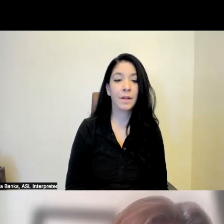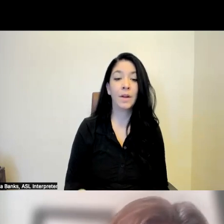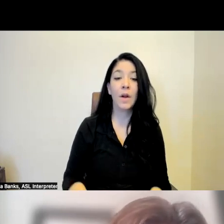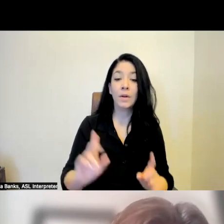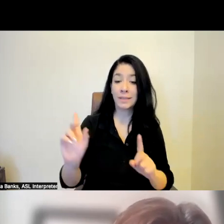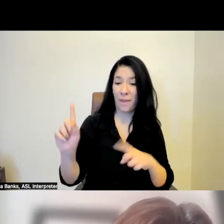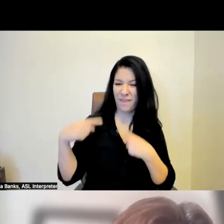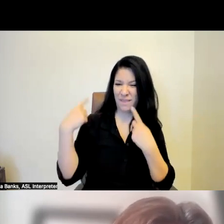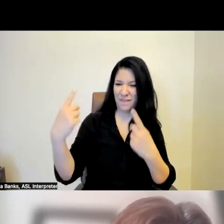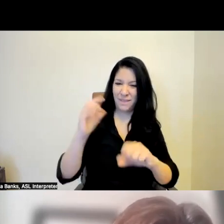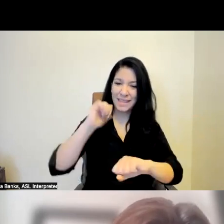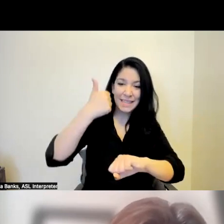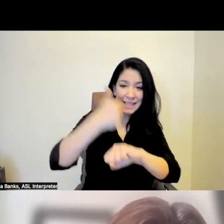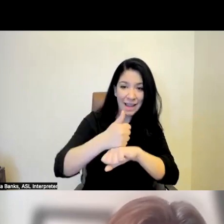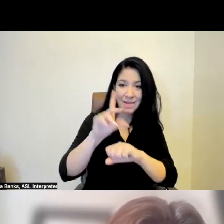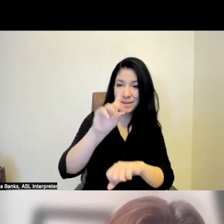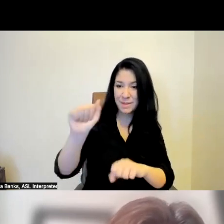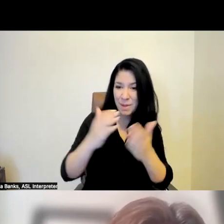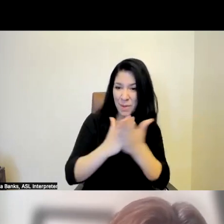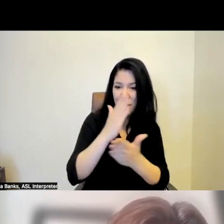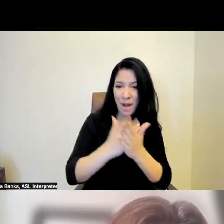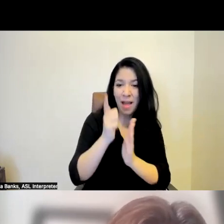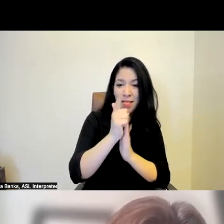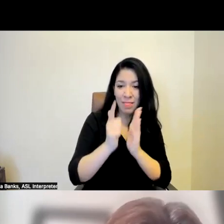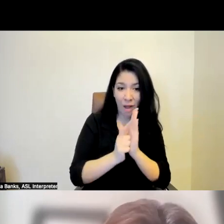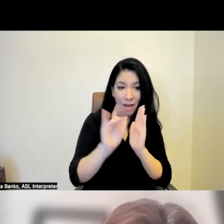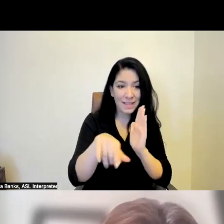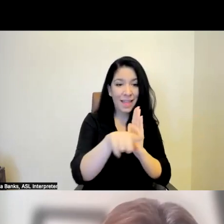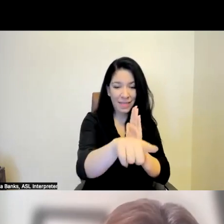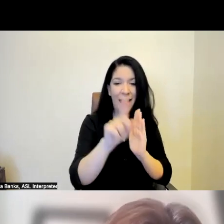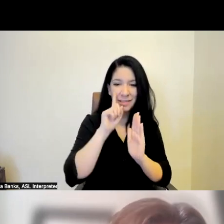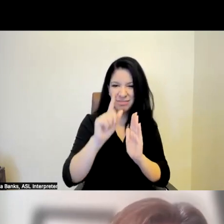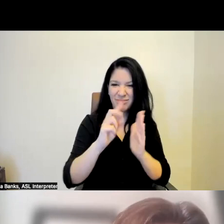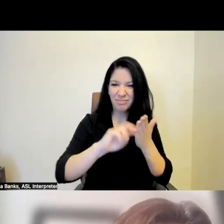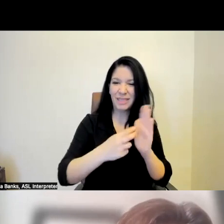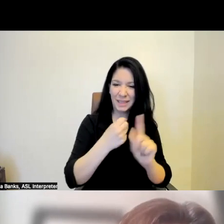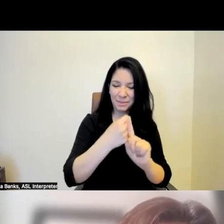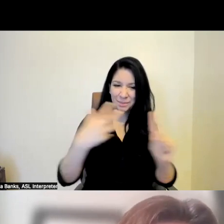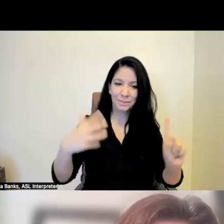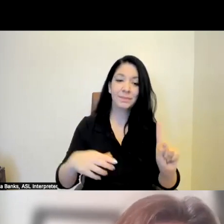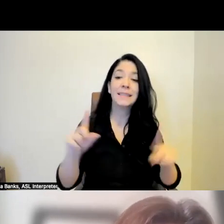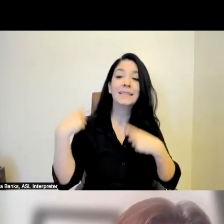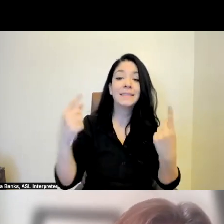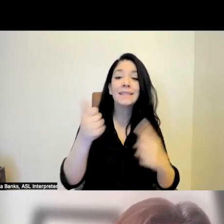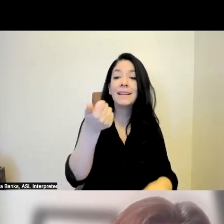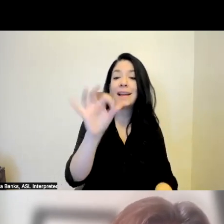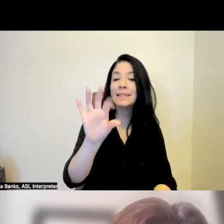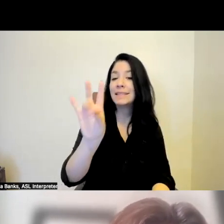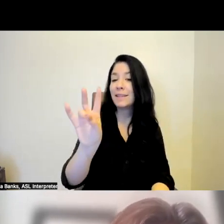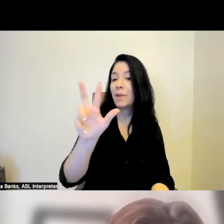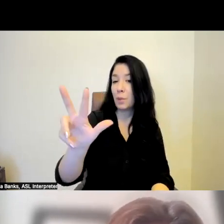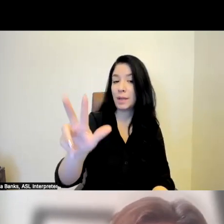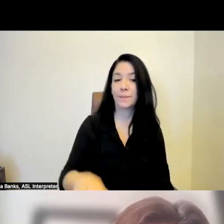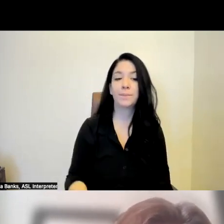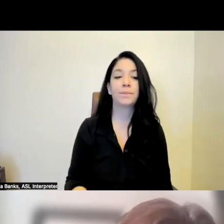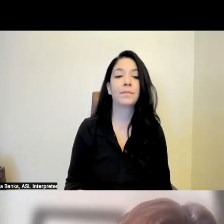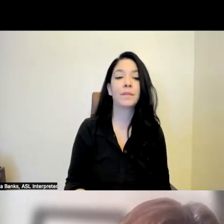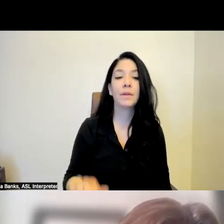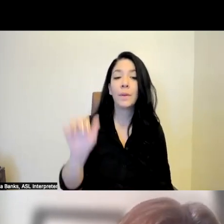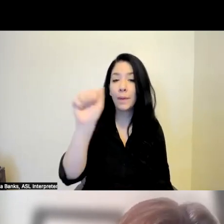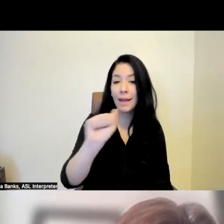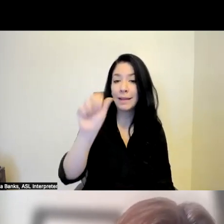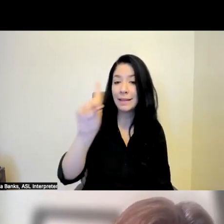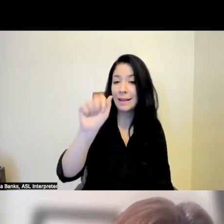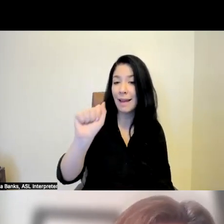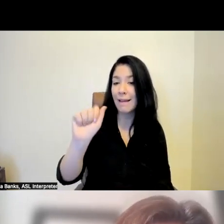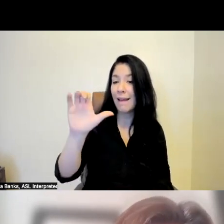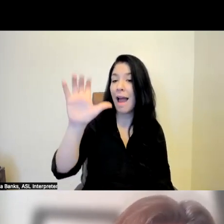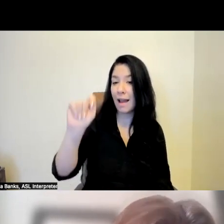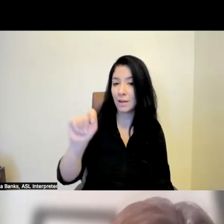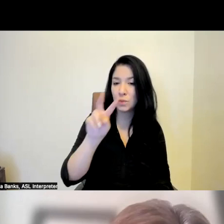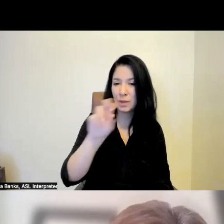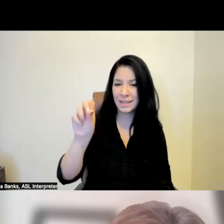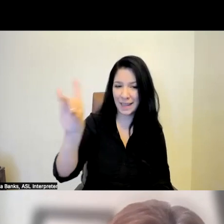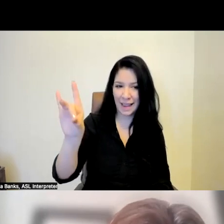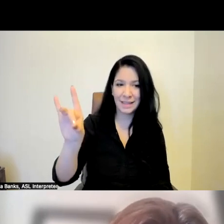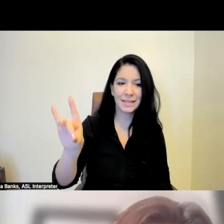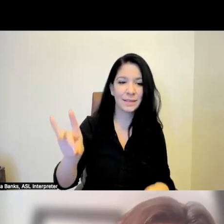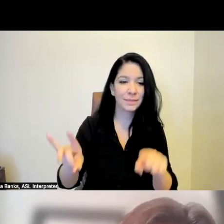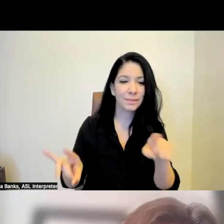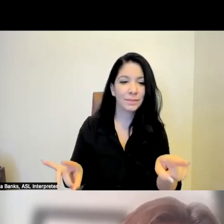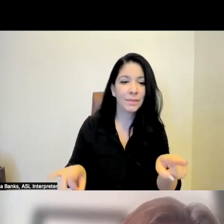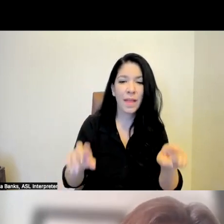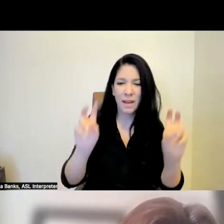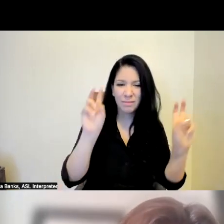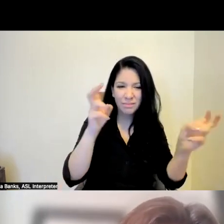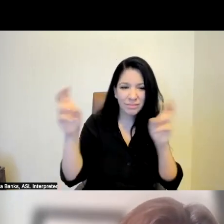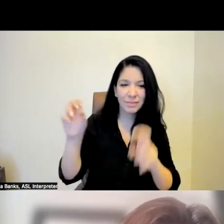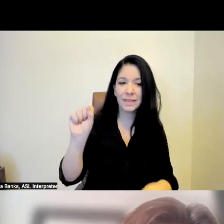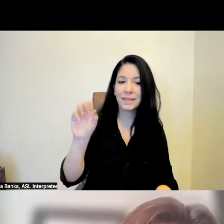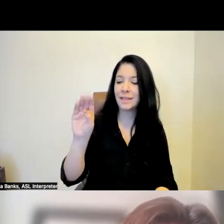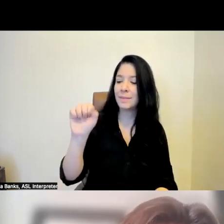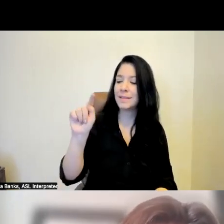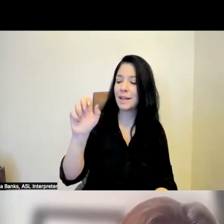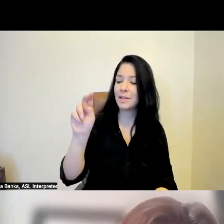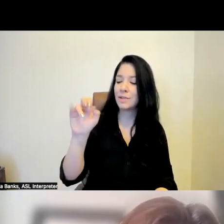laws in 1973. So under the ADA Amendments Act of 2008, substantially limits was redefined or we got